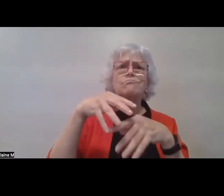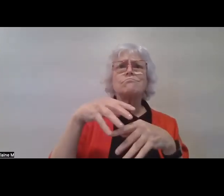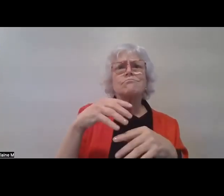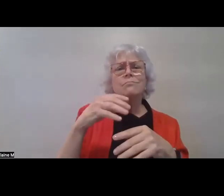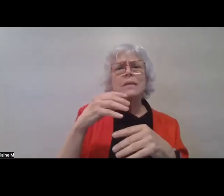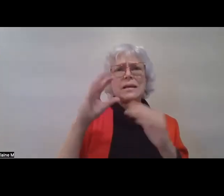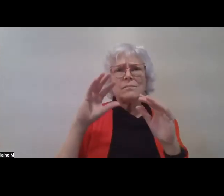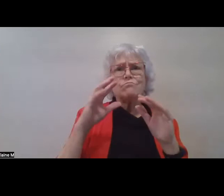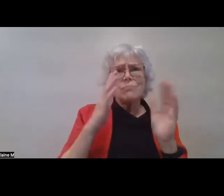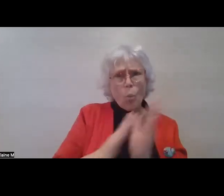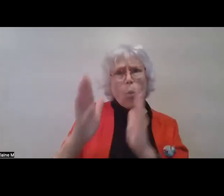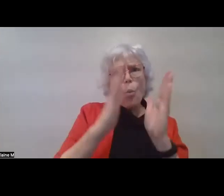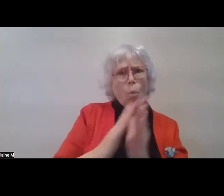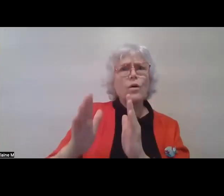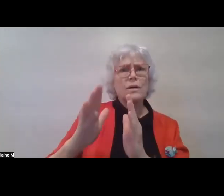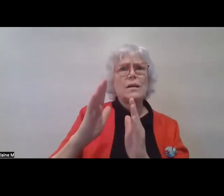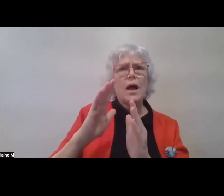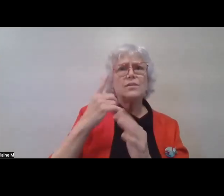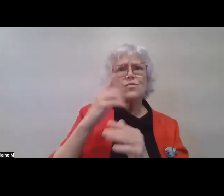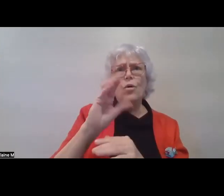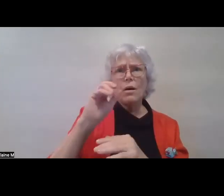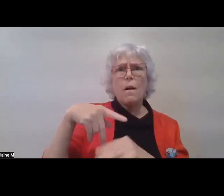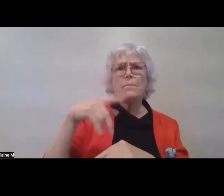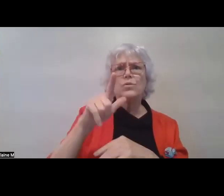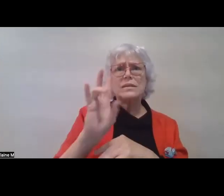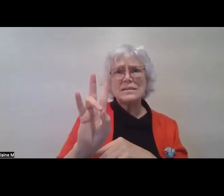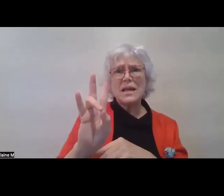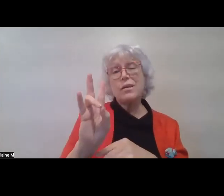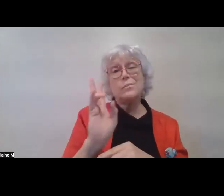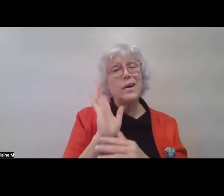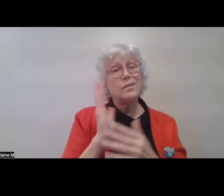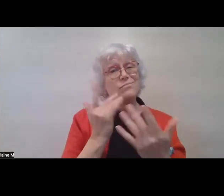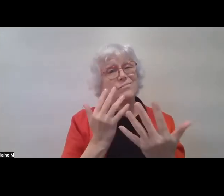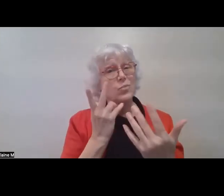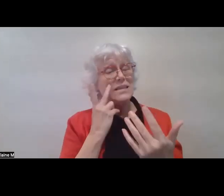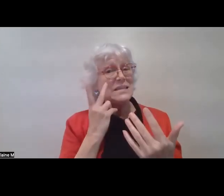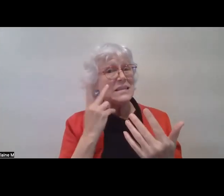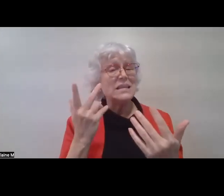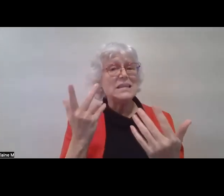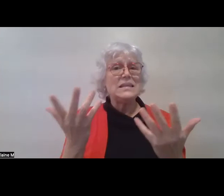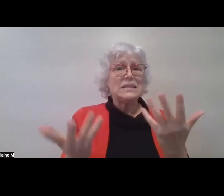But if that will happen, it remains to be seen what that will look like. Even if